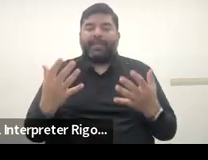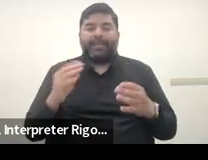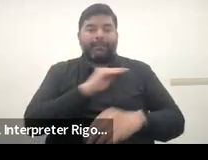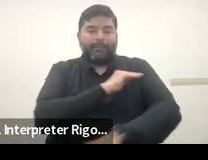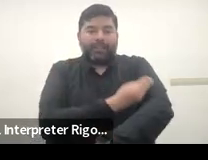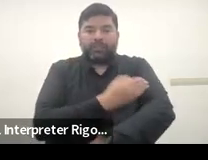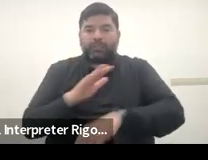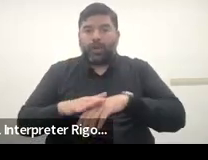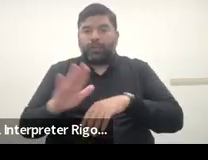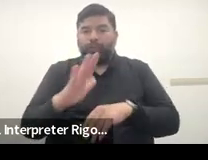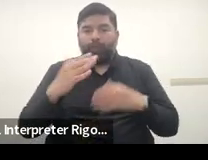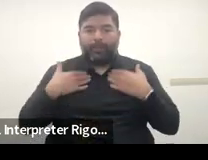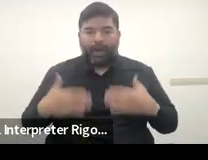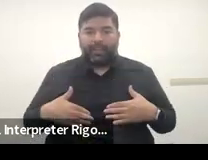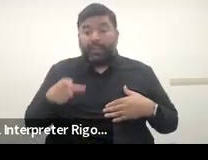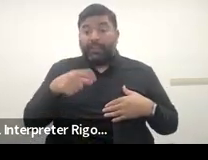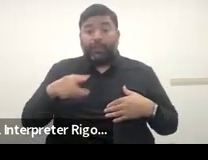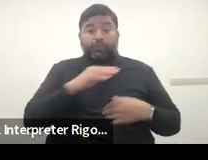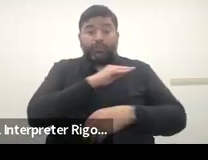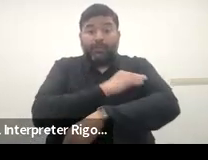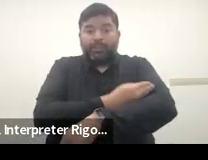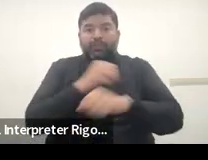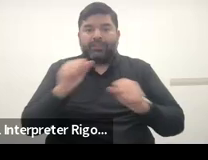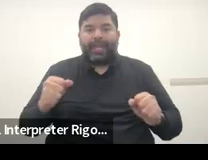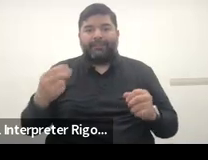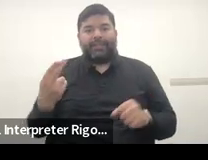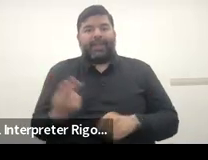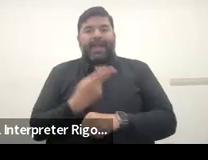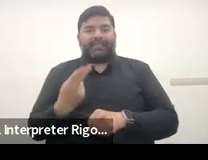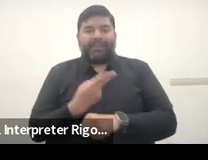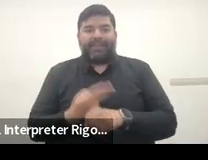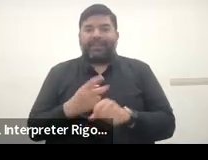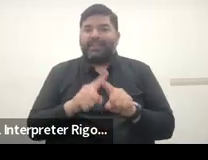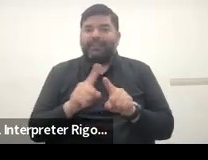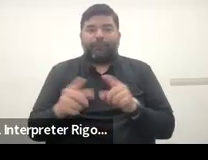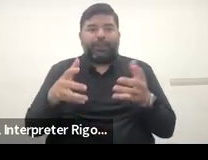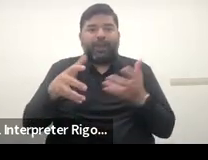muscles can be you know activated in combination with each other in all sorts of different ways,